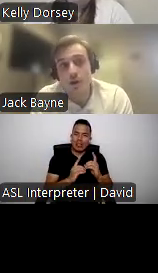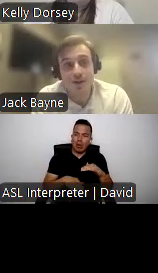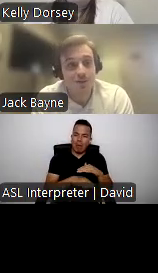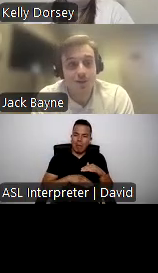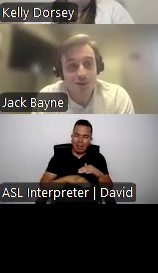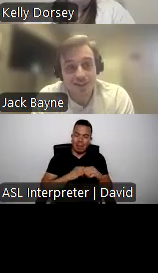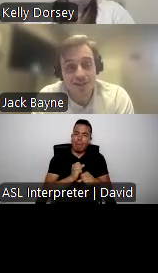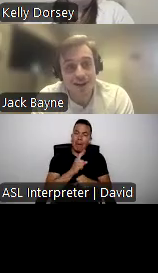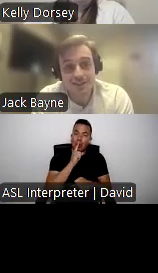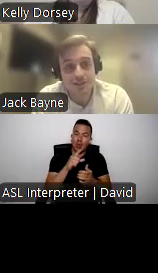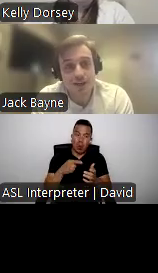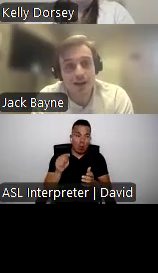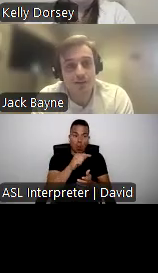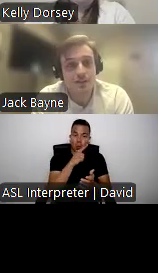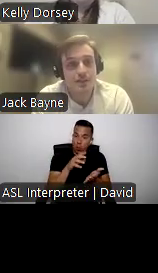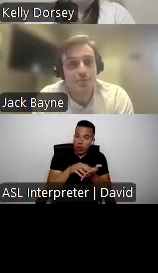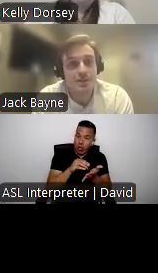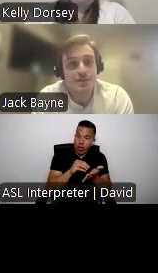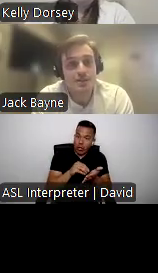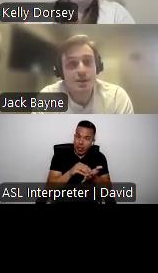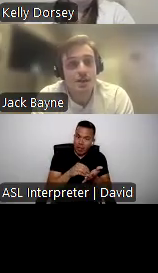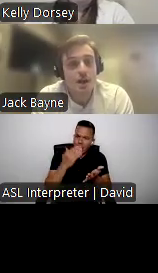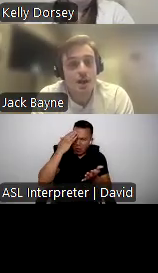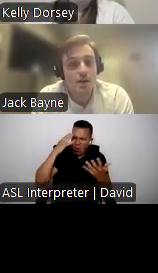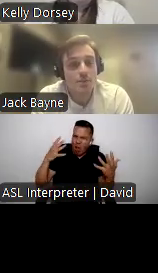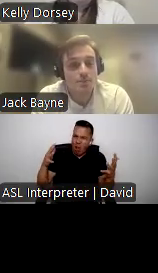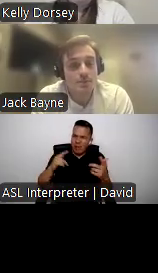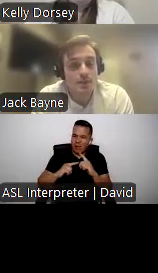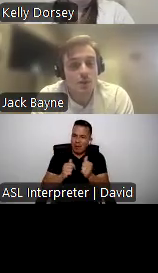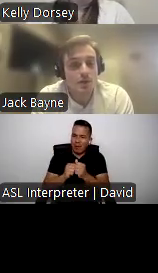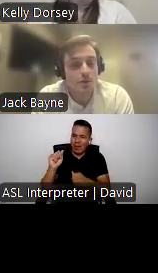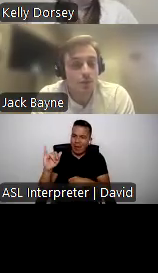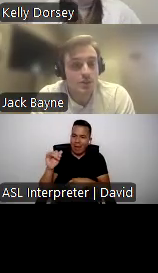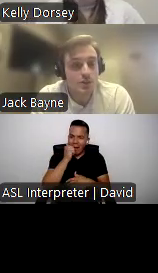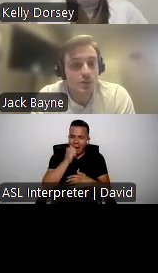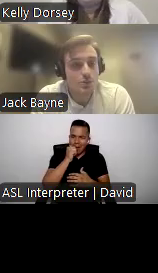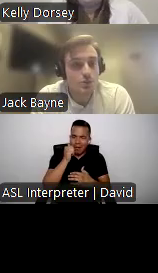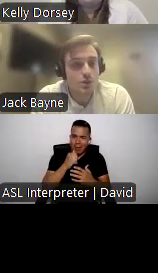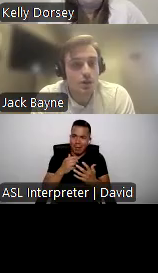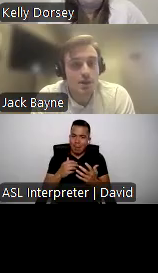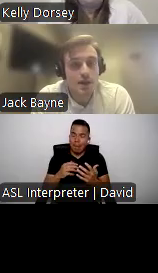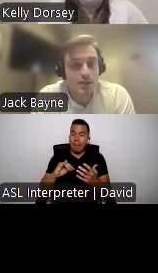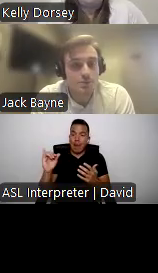know how they're already interacting with AI on a daily basis, and knowing when to use AI in